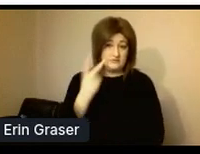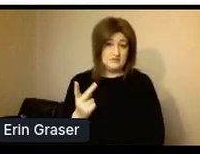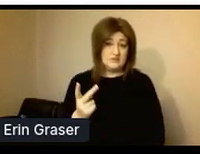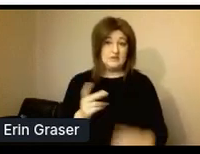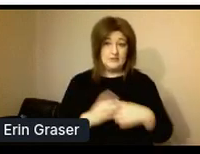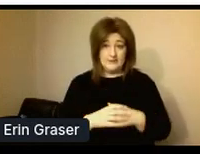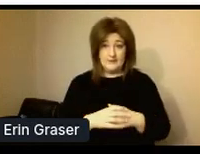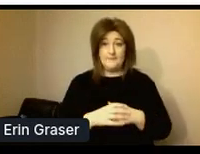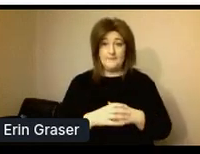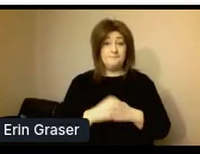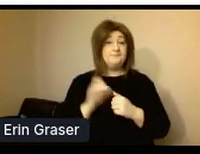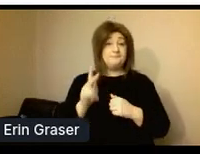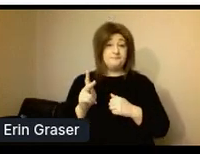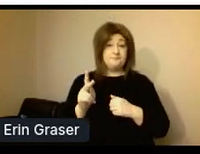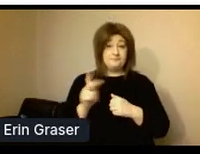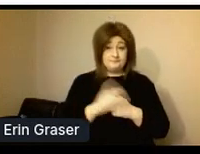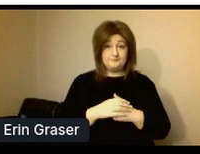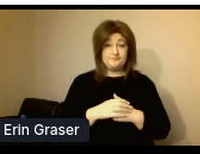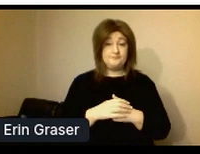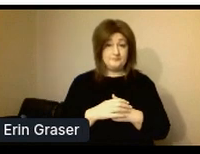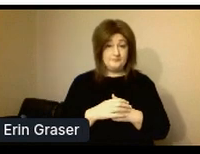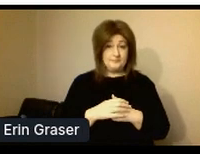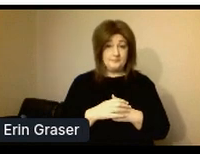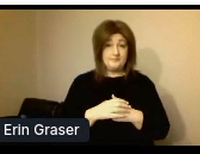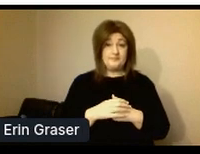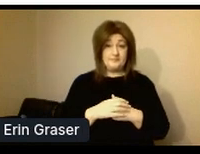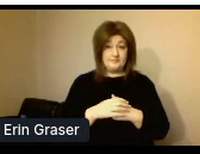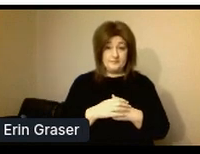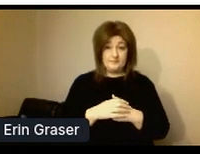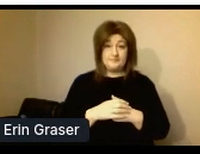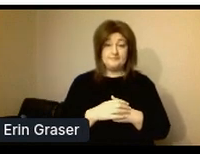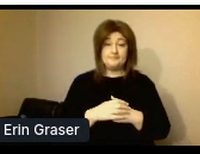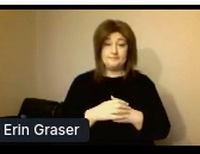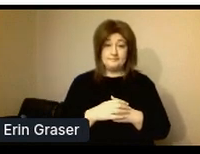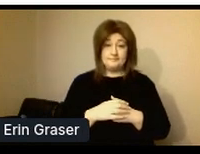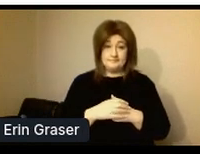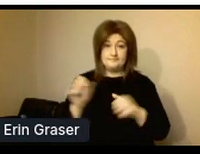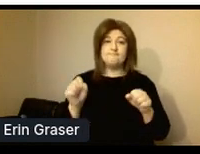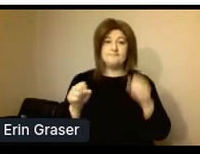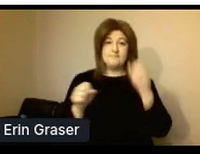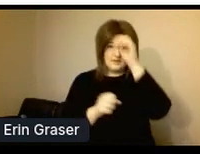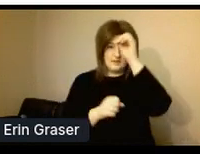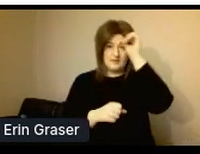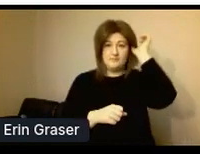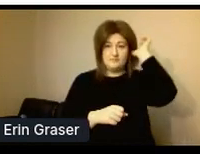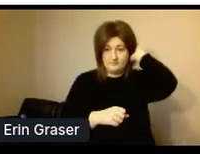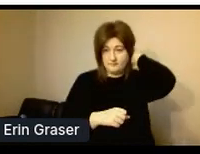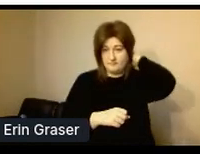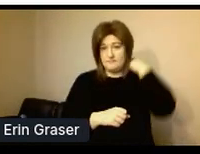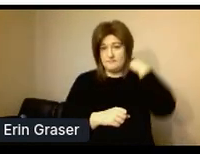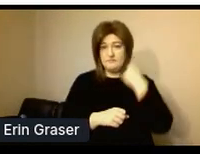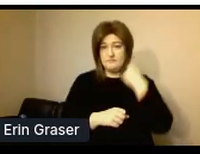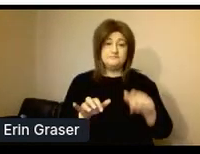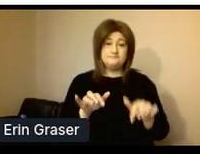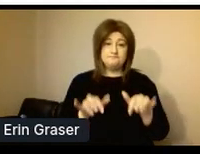Good. So good.